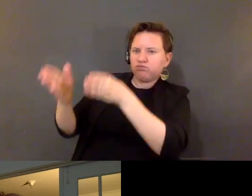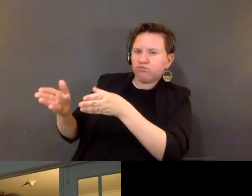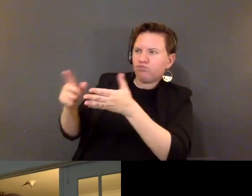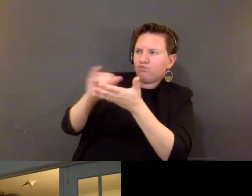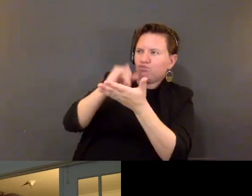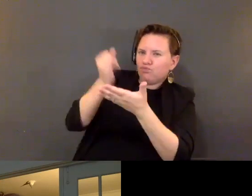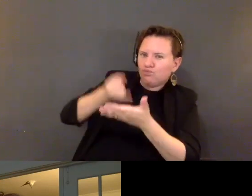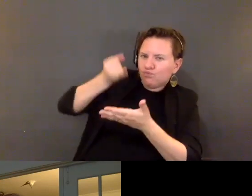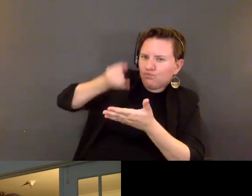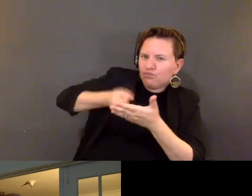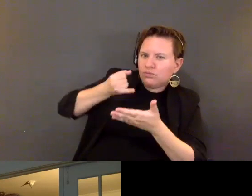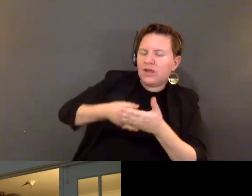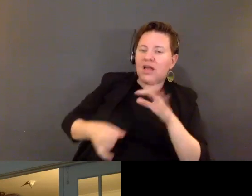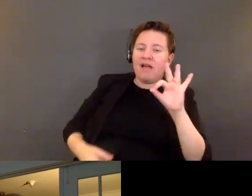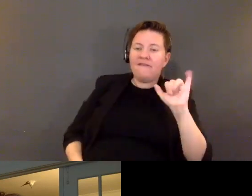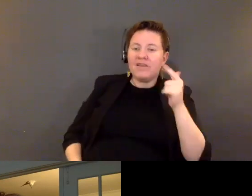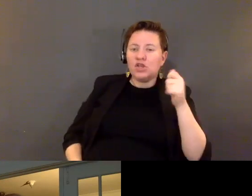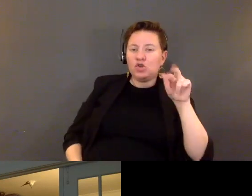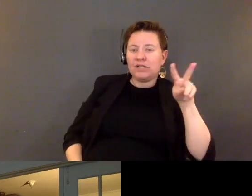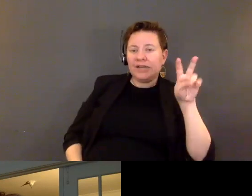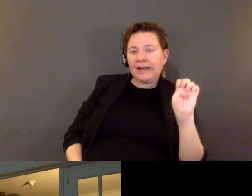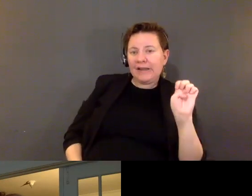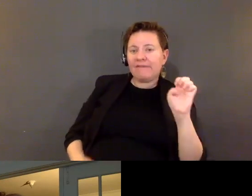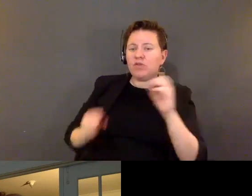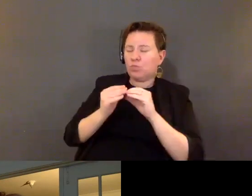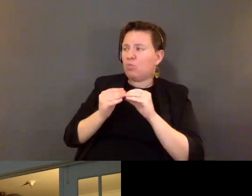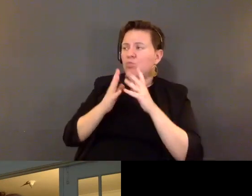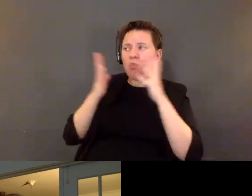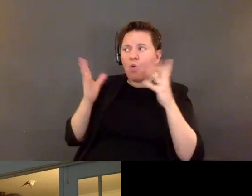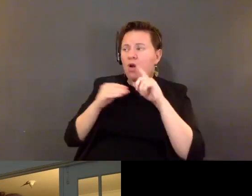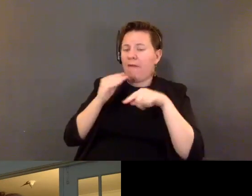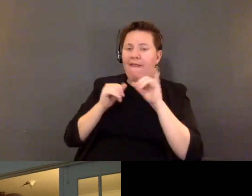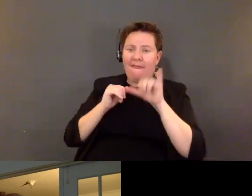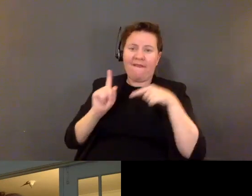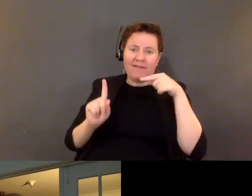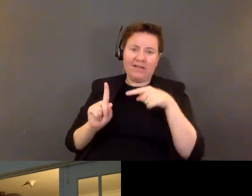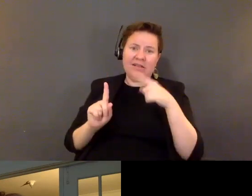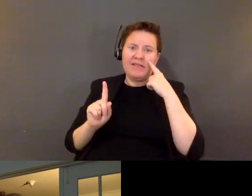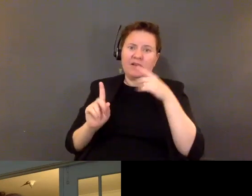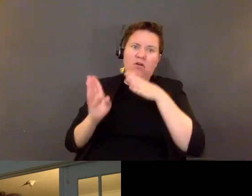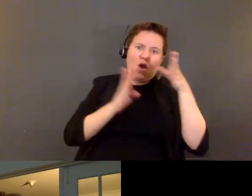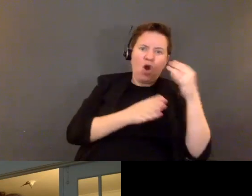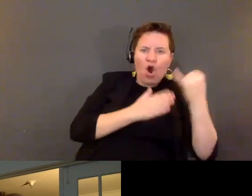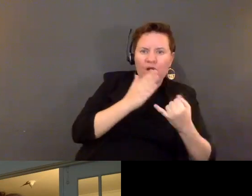so much more about um this than i think this kind of art is better than another kind of art it's not